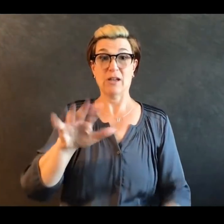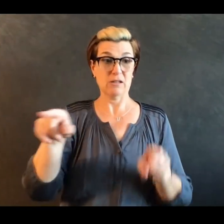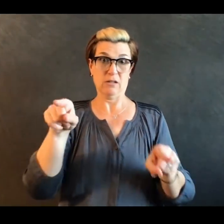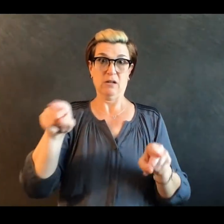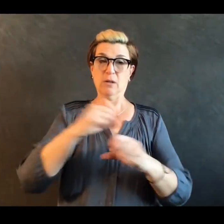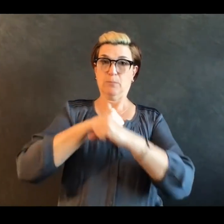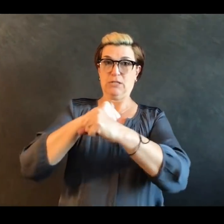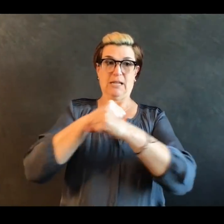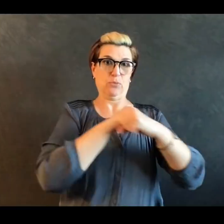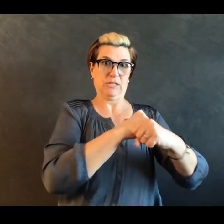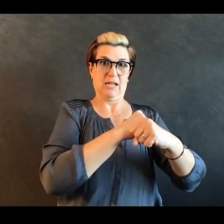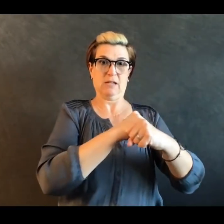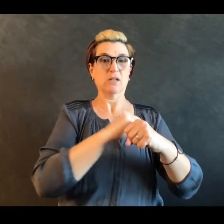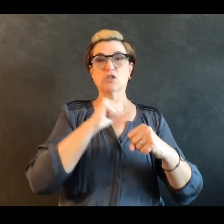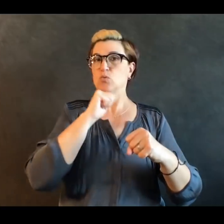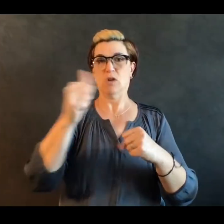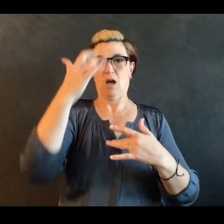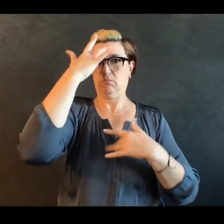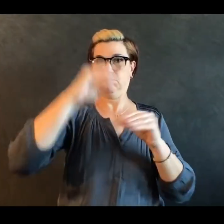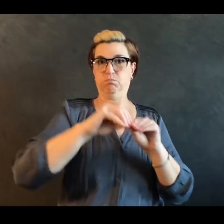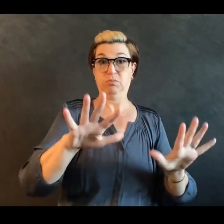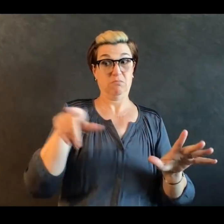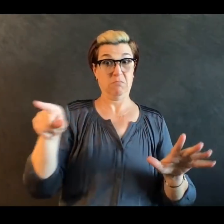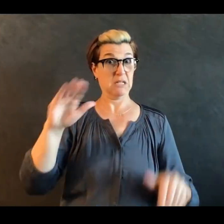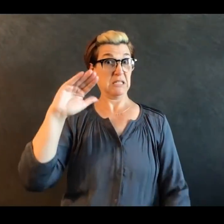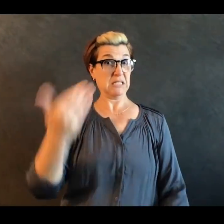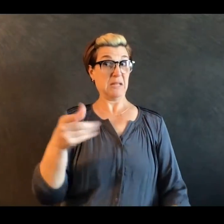we have seen here they've turned over their capacities from their embassies